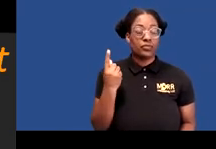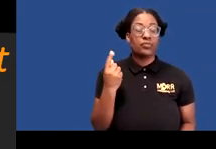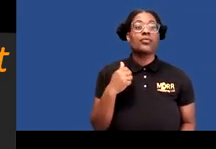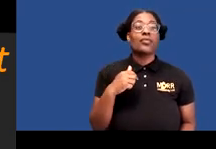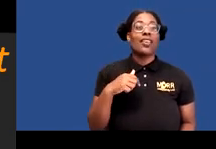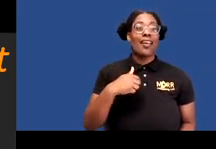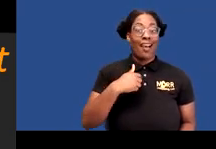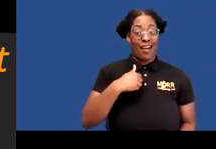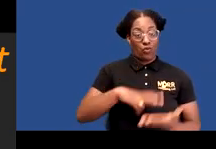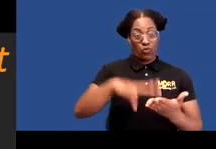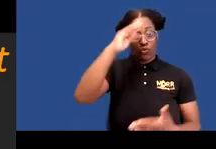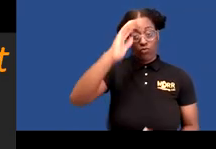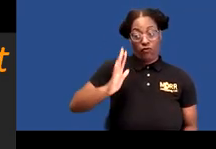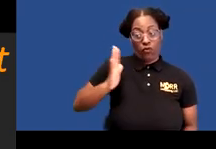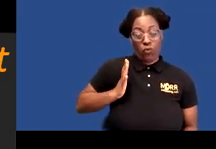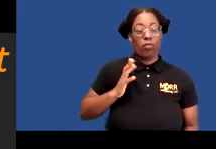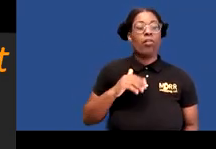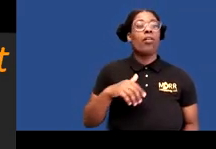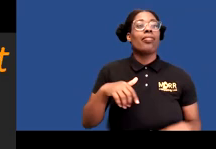that it would be very helpful for the field